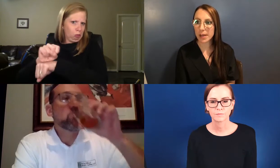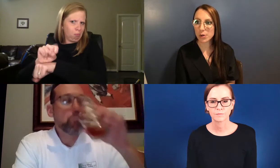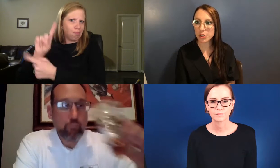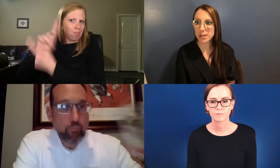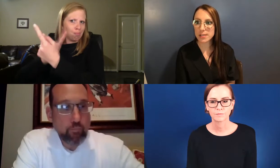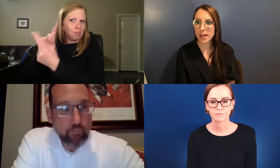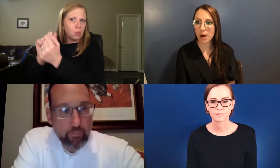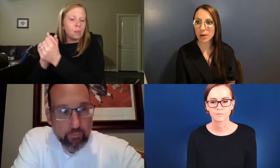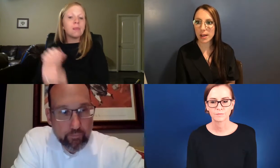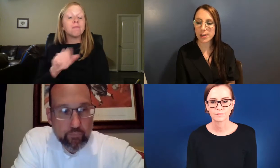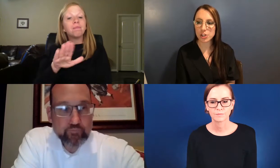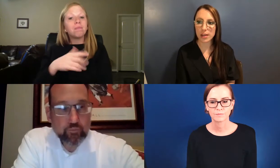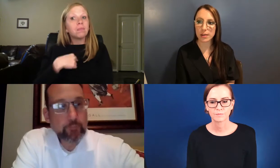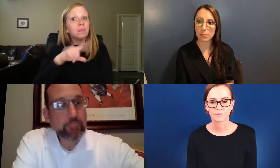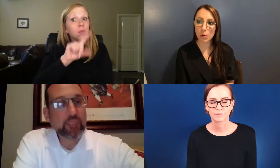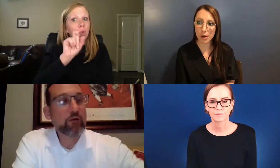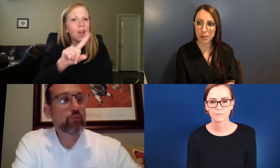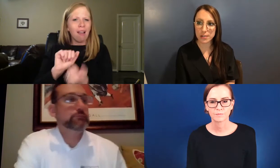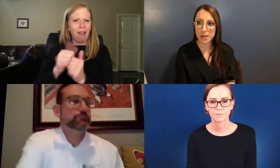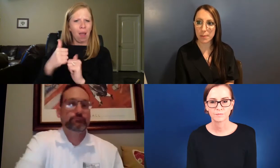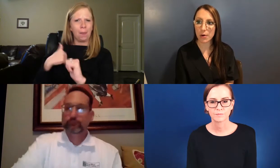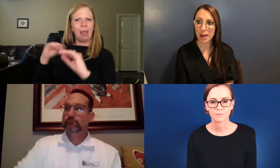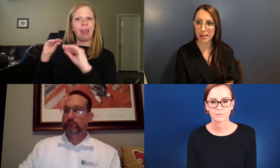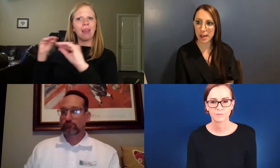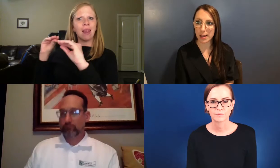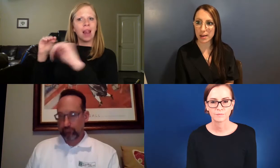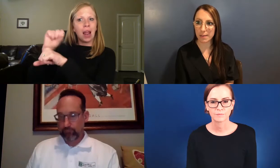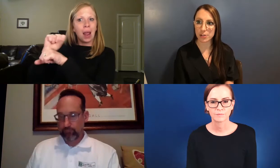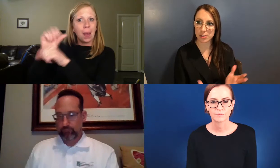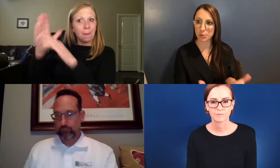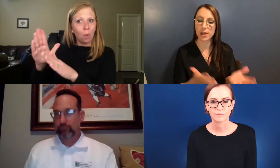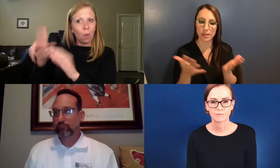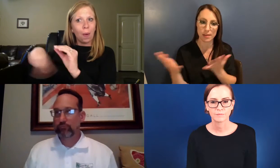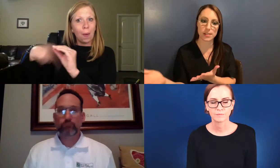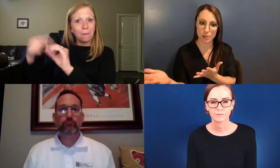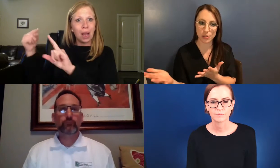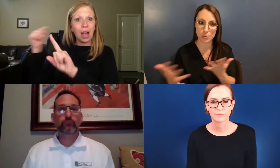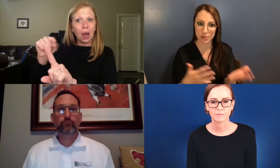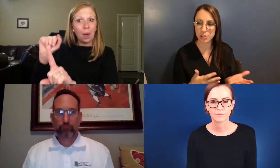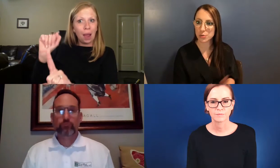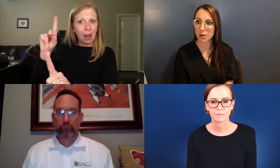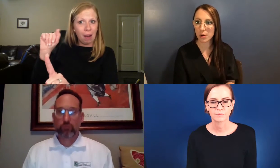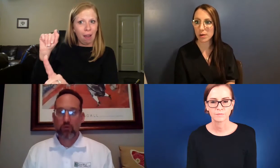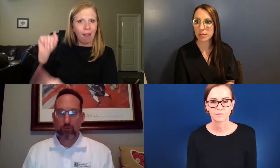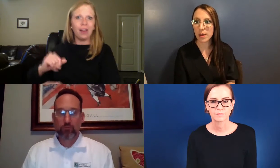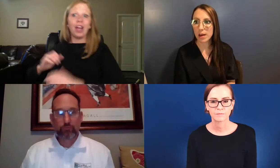My question is, how can I educate the employers about ADA, that she's bringing these consumers that she's working with,